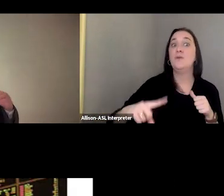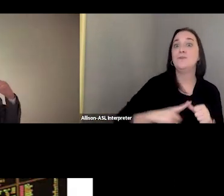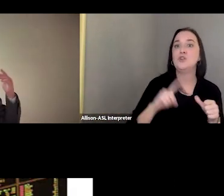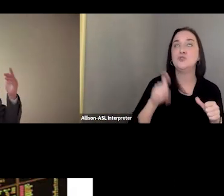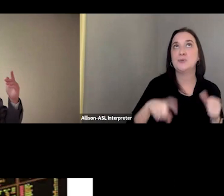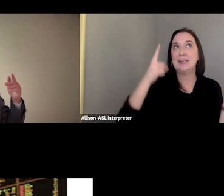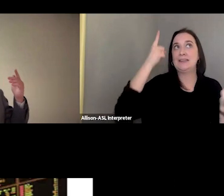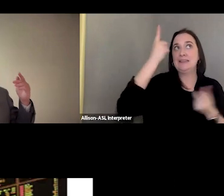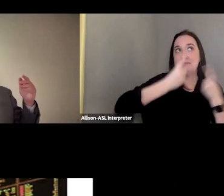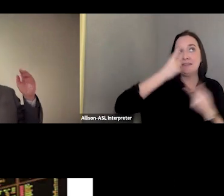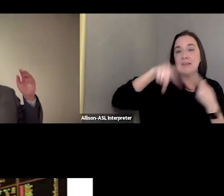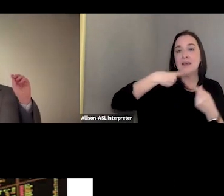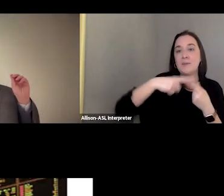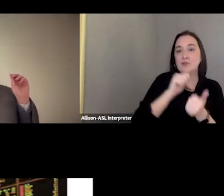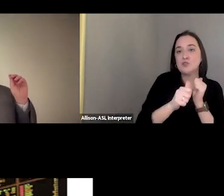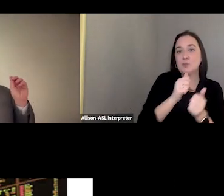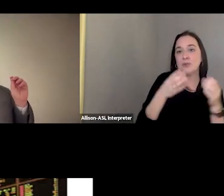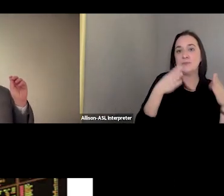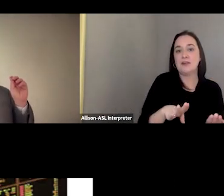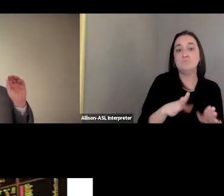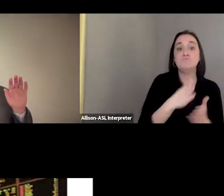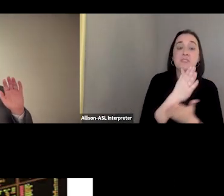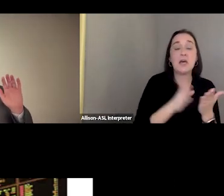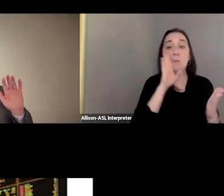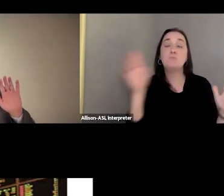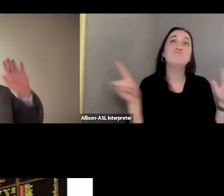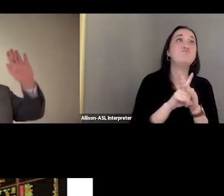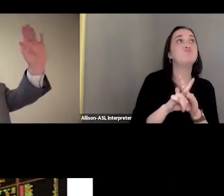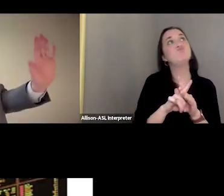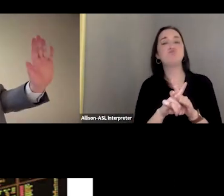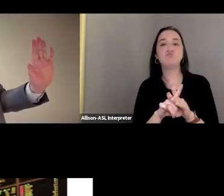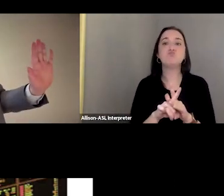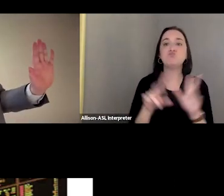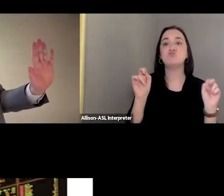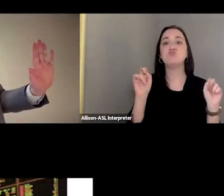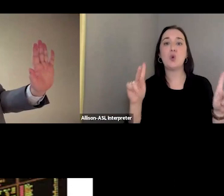So a lot of people will come to sports betting and think all right, we're going to I'm going to bet on the outcome of this game,